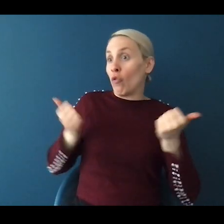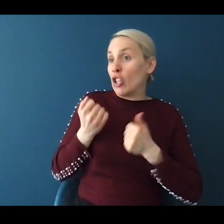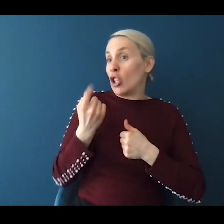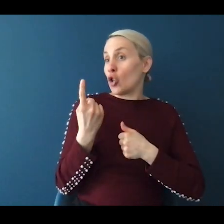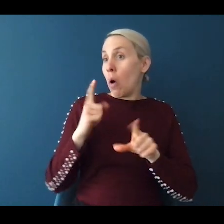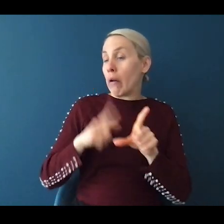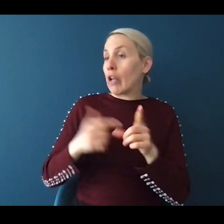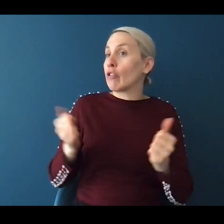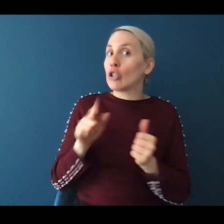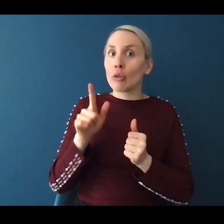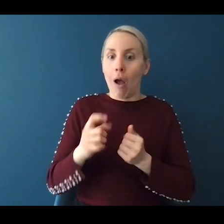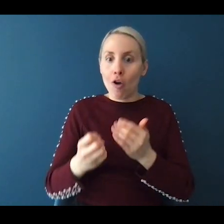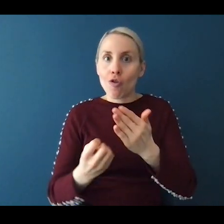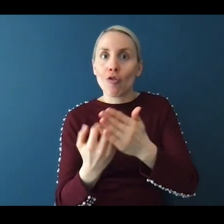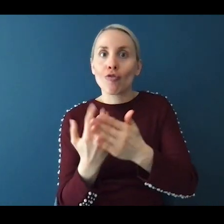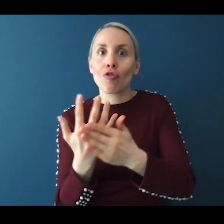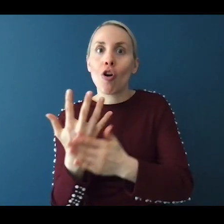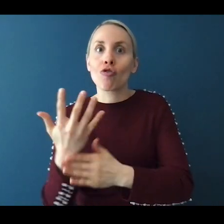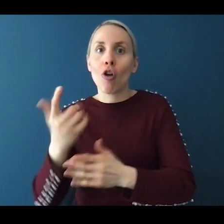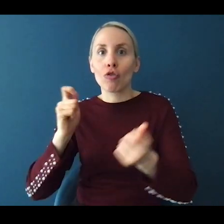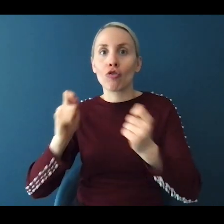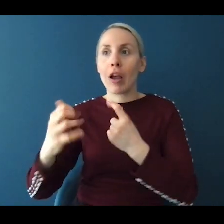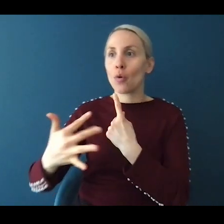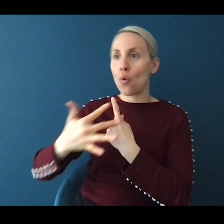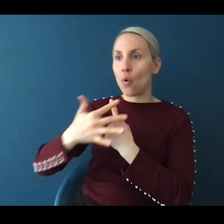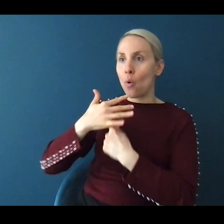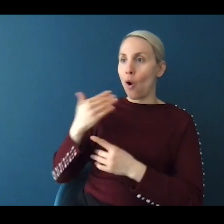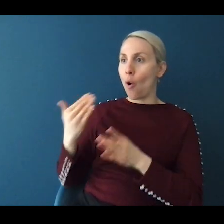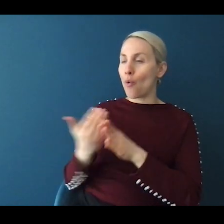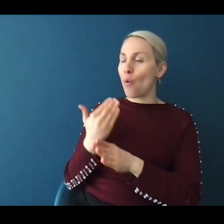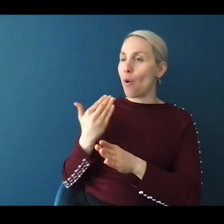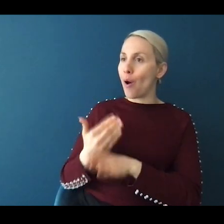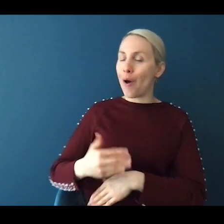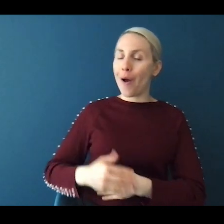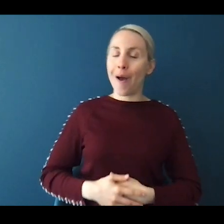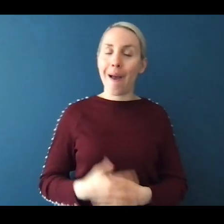of work but it's all kind of a journey that ends up influencing your work so for me I’m